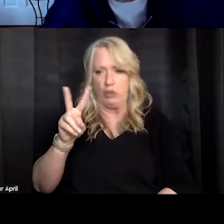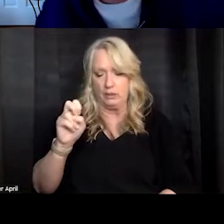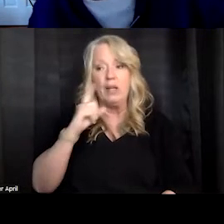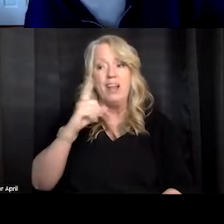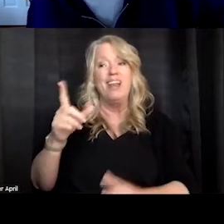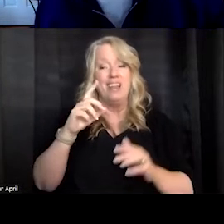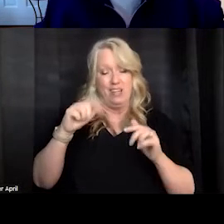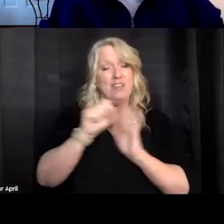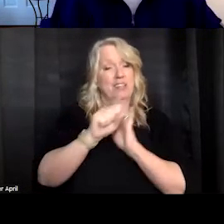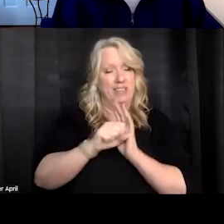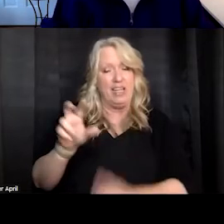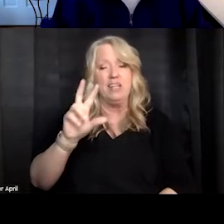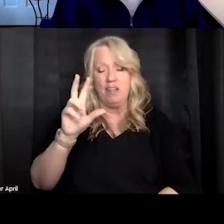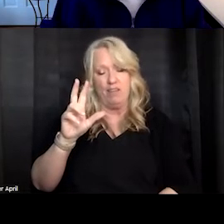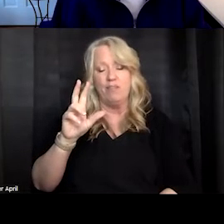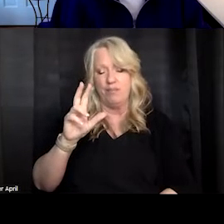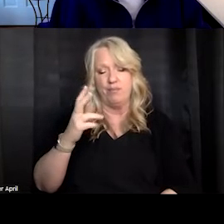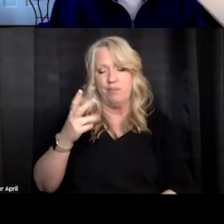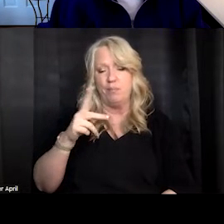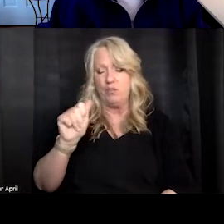ONE IDEA IS THE IDEA OF ADVANCE DIRECTIVES WHICH